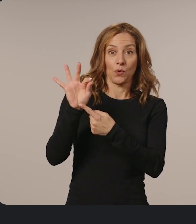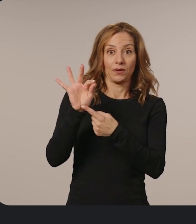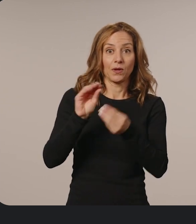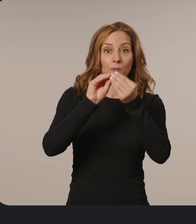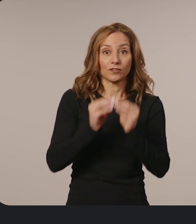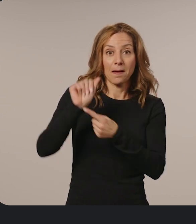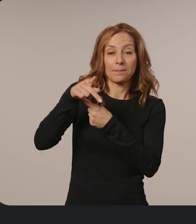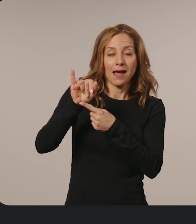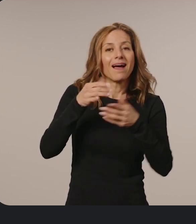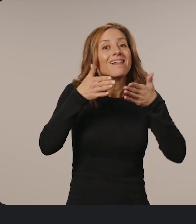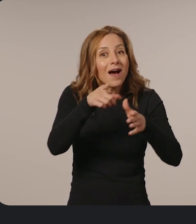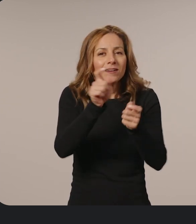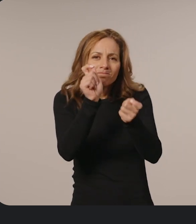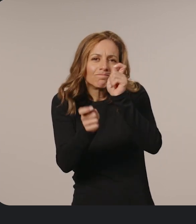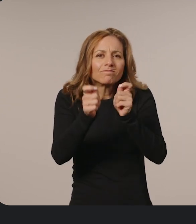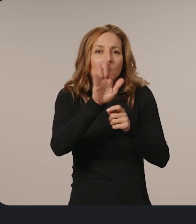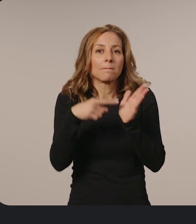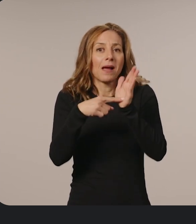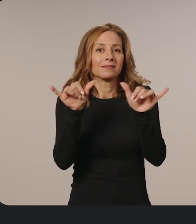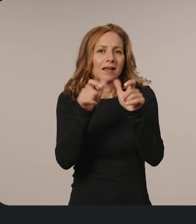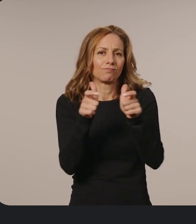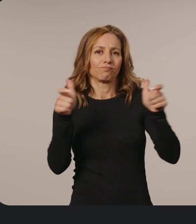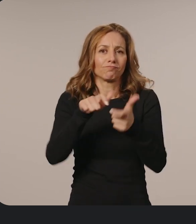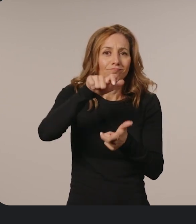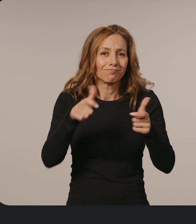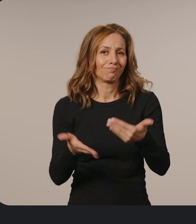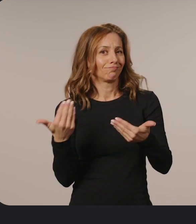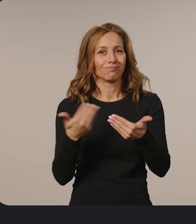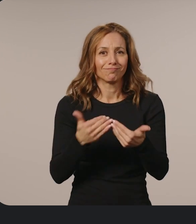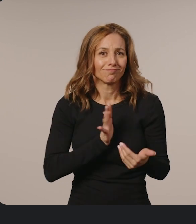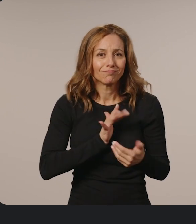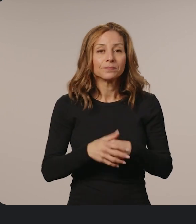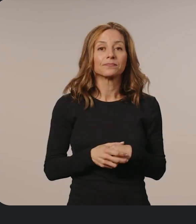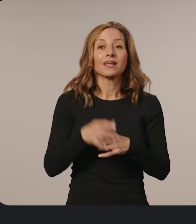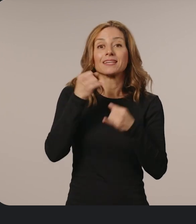The new TensorFlow quantization API lets you adjust your model size easily.